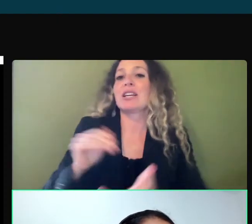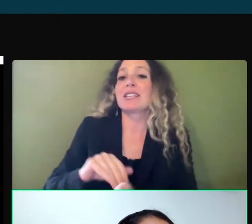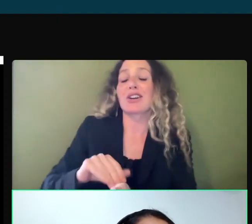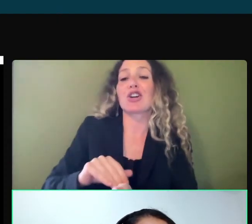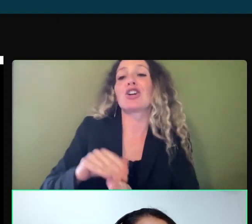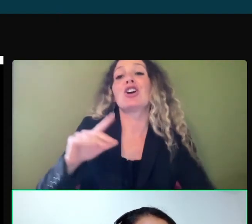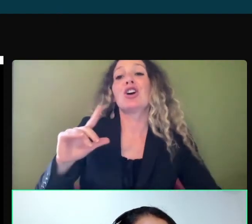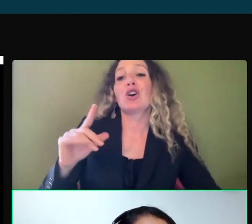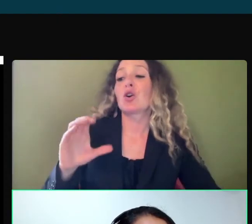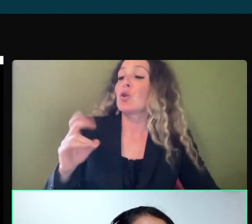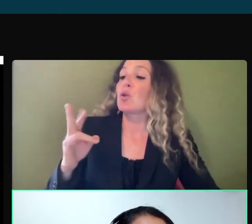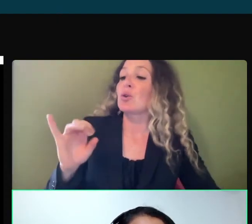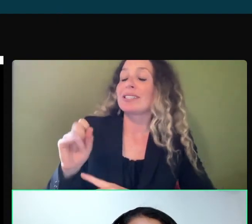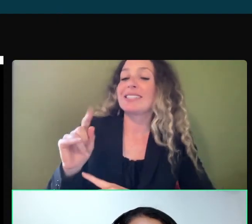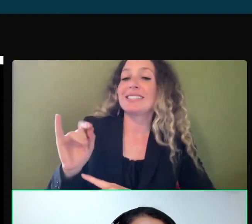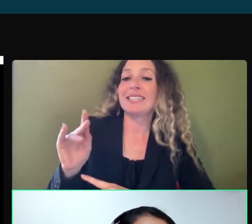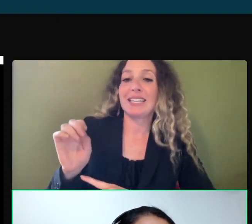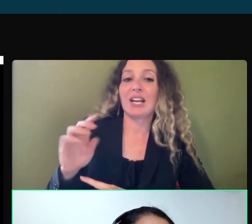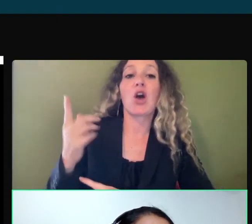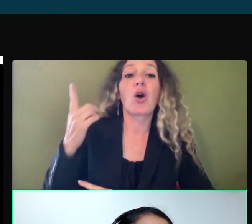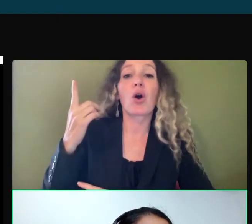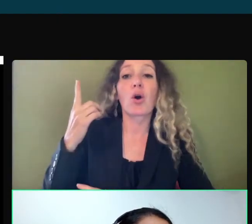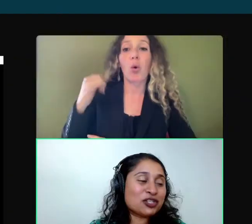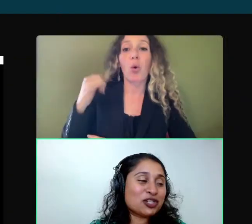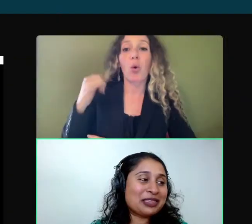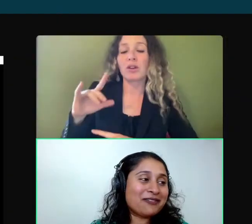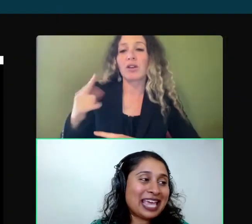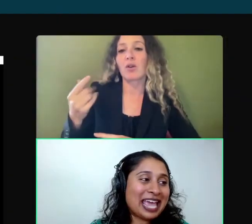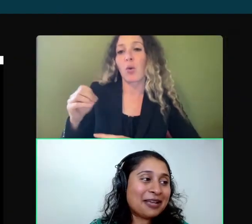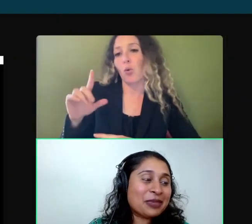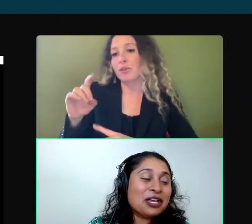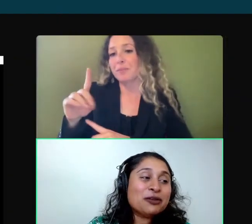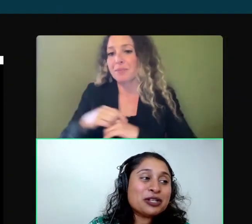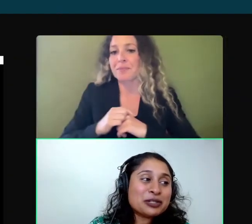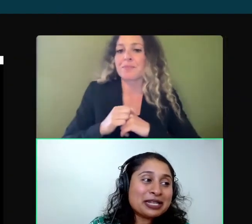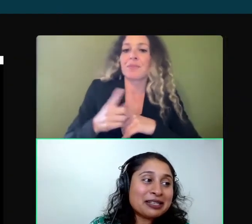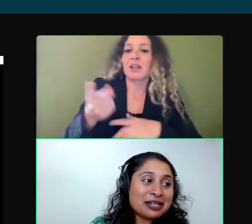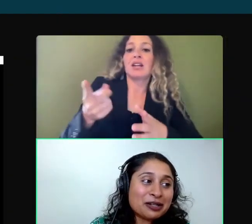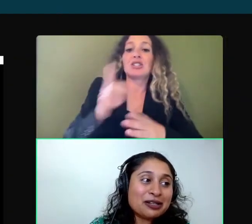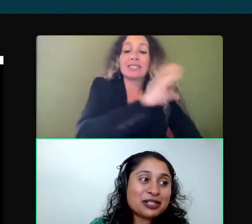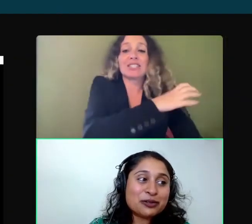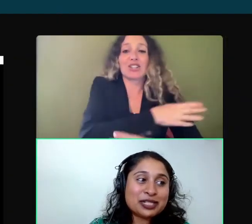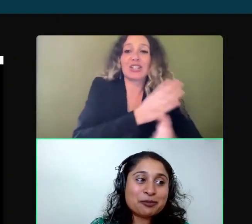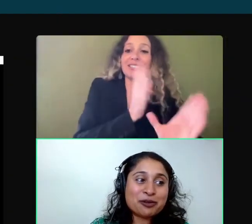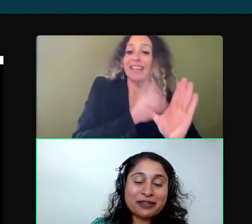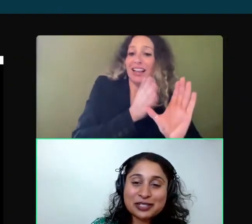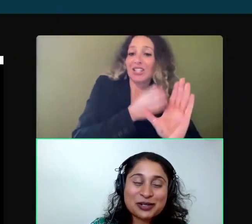a clinical geropsychologist and researcher with the VA, who's also a Clinical Associate Professor